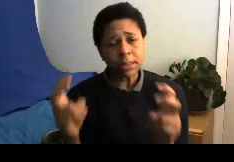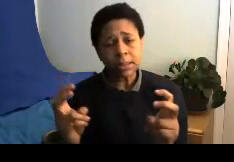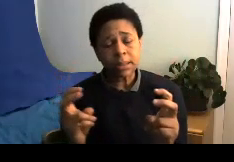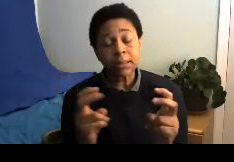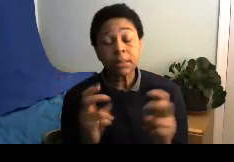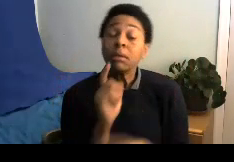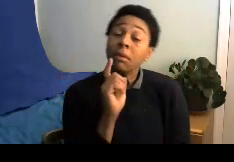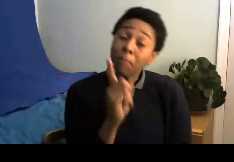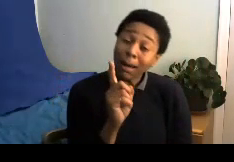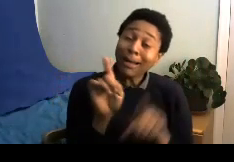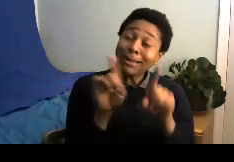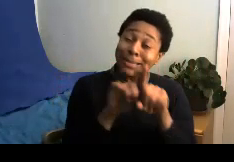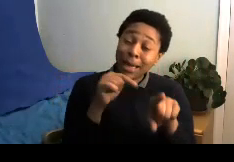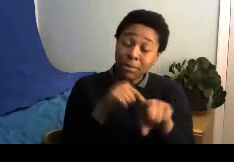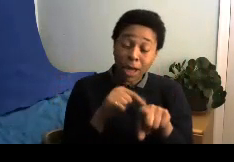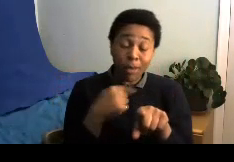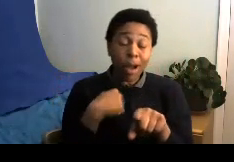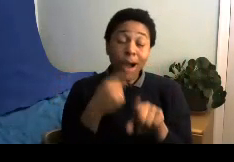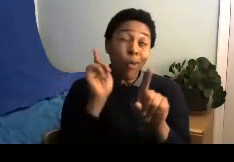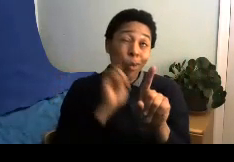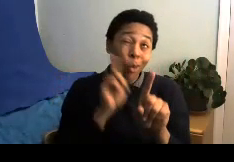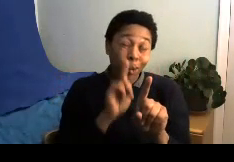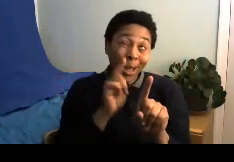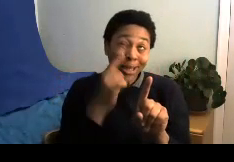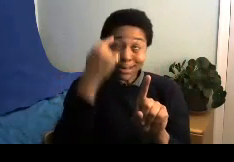said that, I probably always will sort of work within the